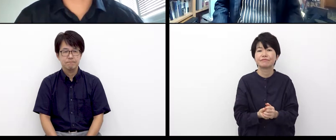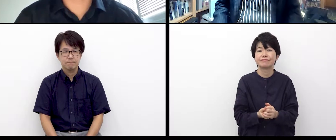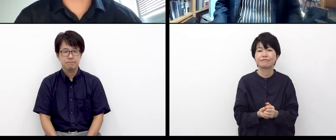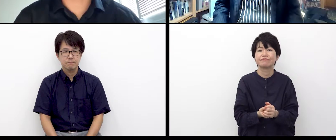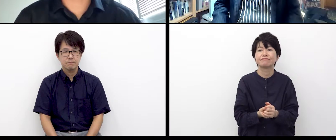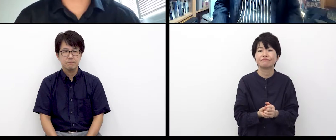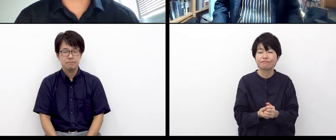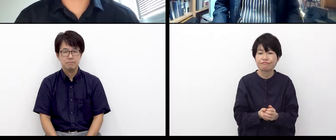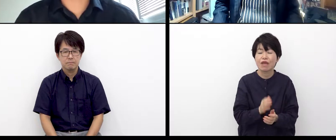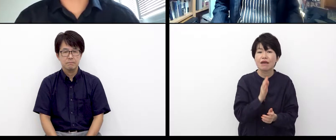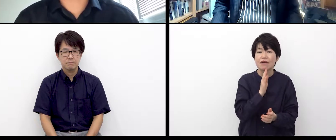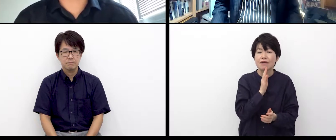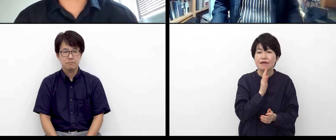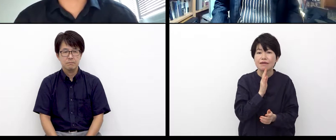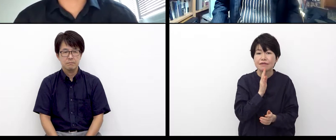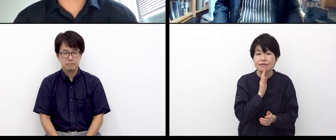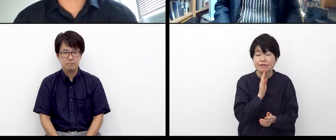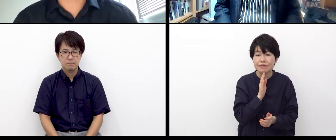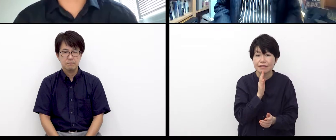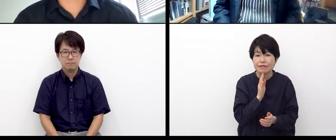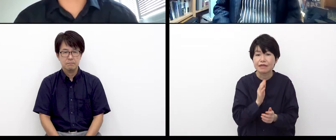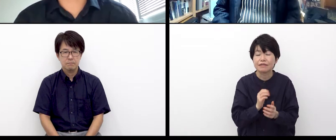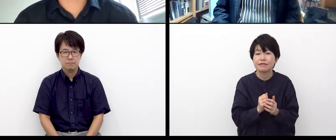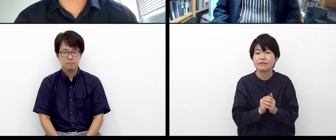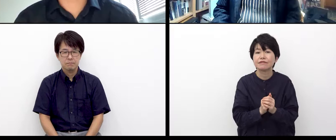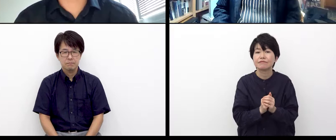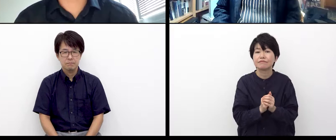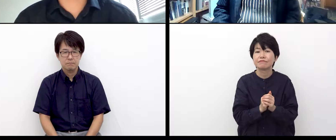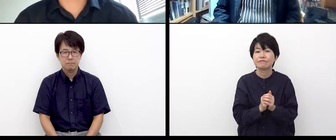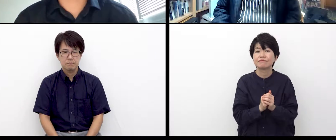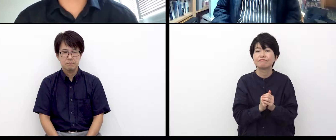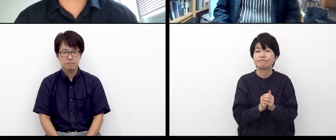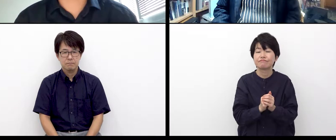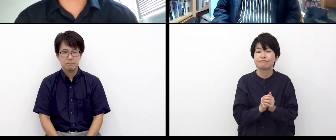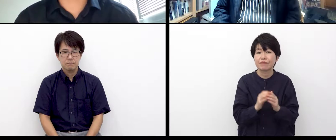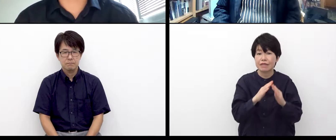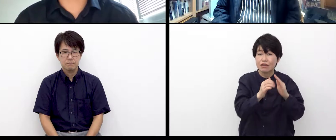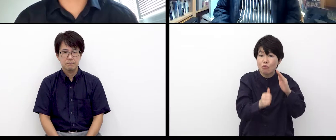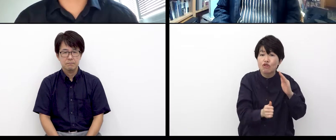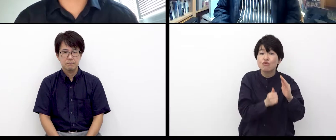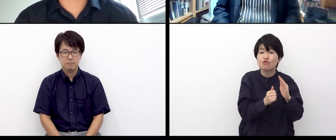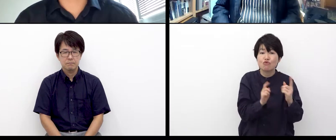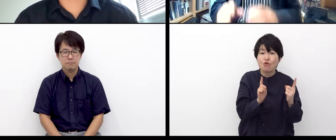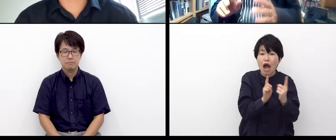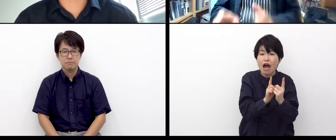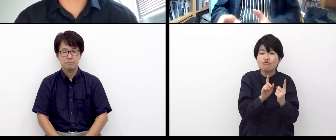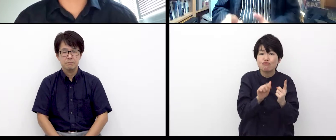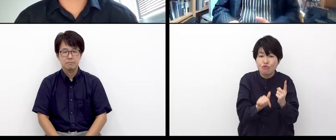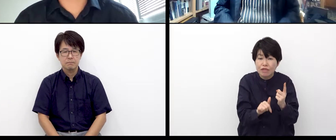Well, in fact, in my viewpoint, when I confront “hikikomori” people,